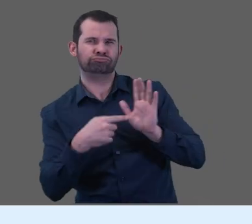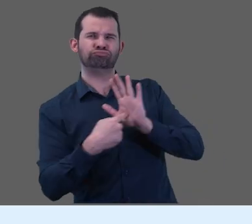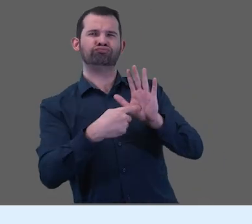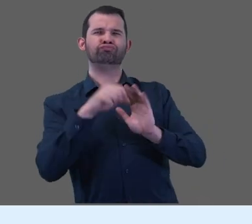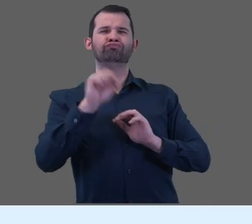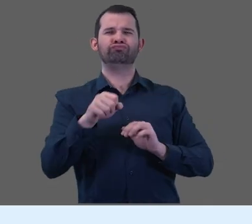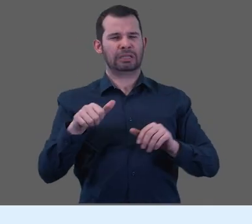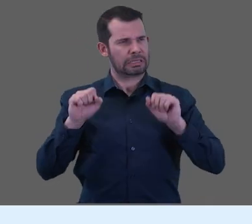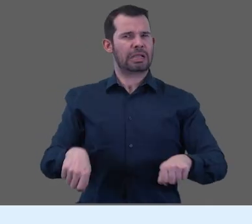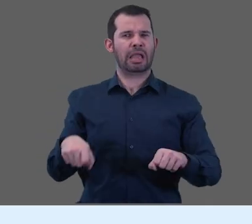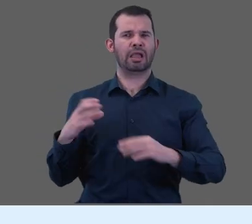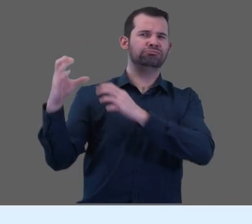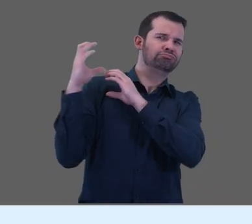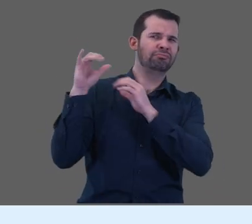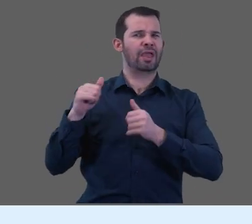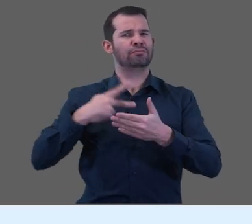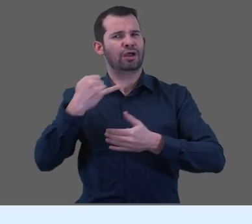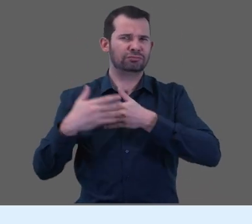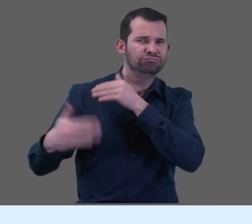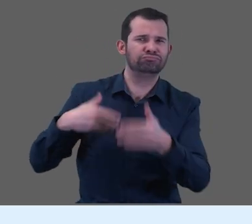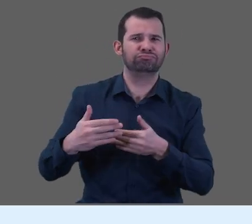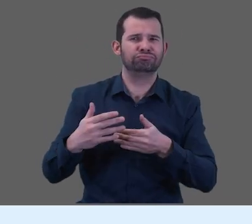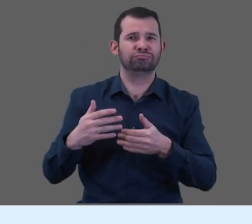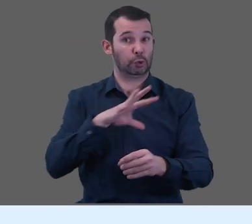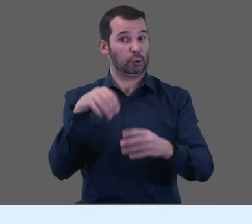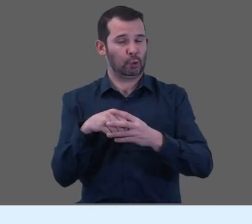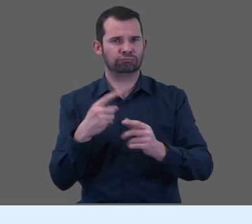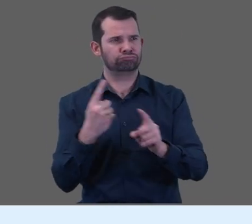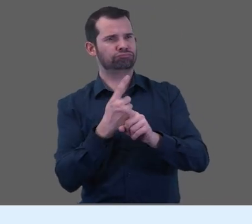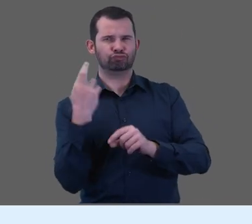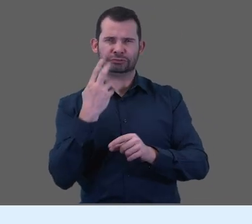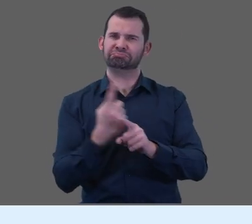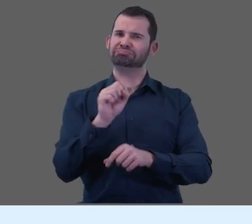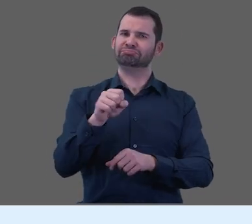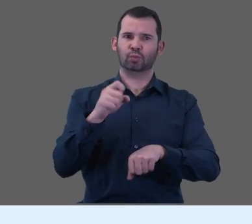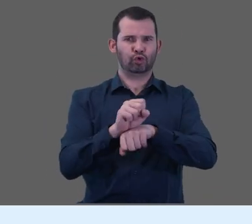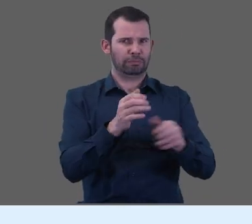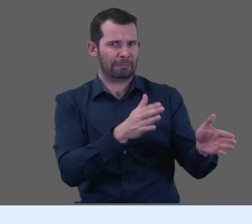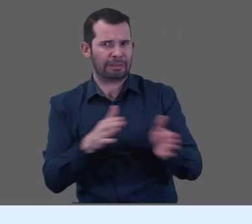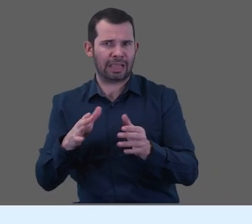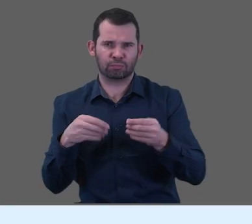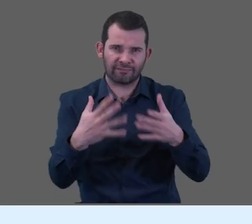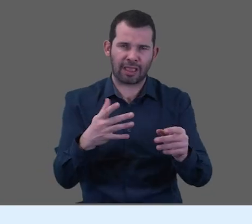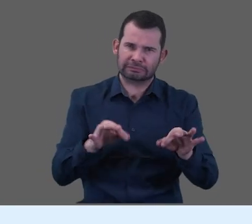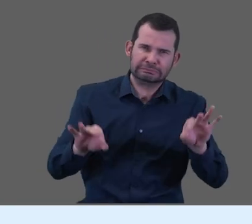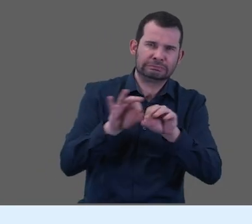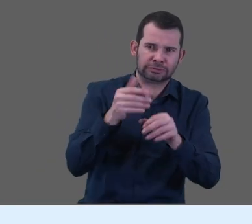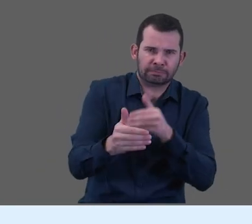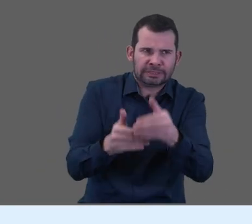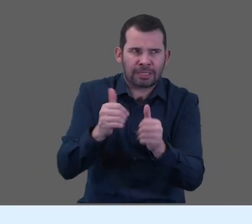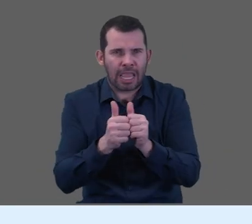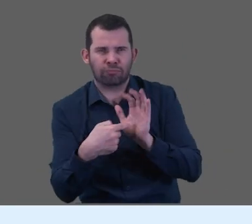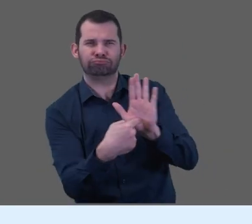demonstrates their capacity to undertake the project, including a realistic work plan providing key steps.